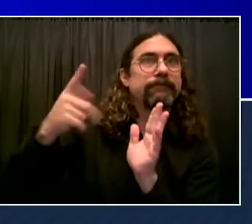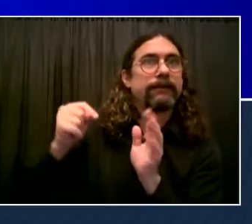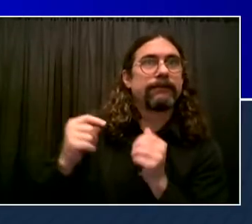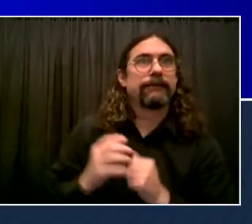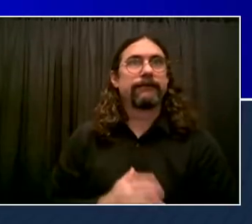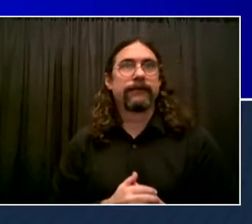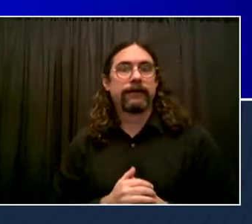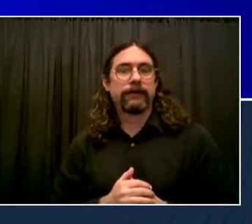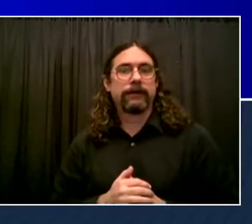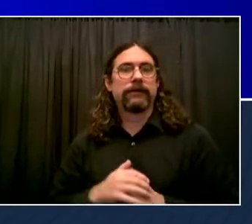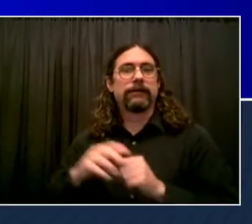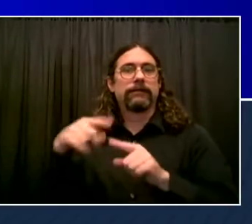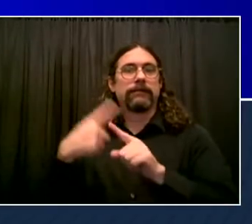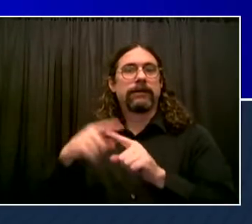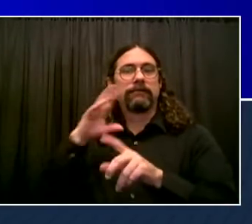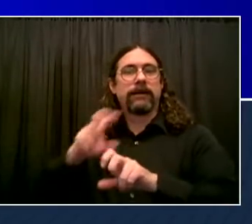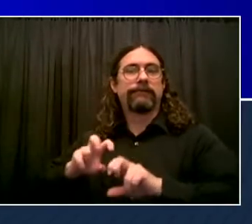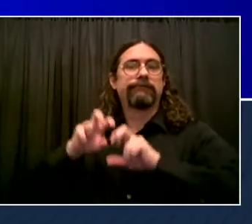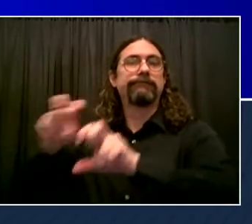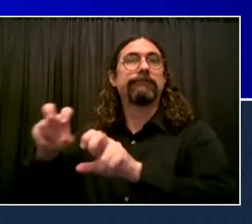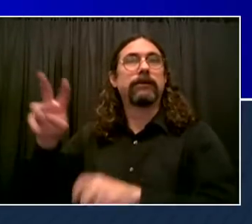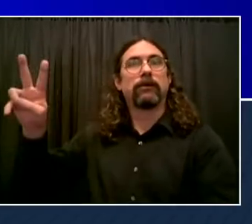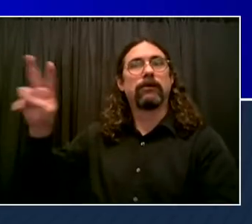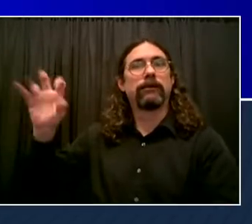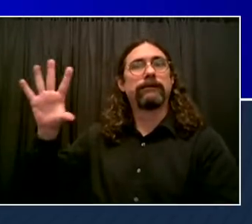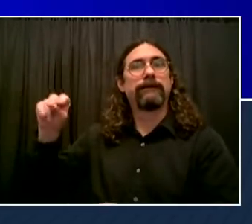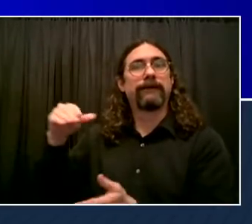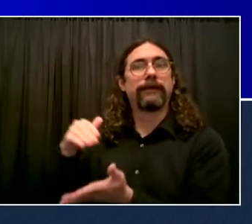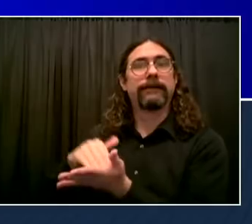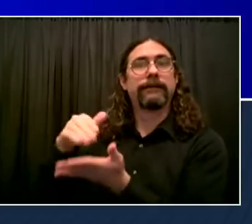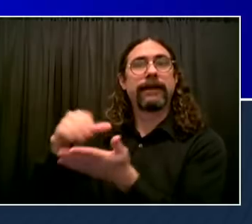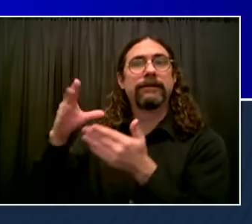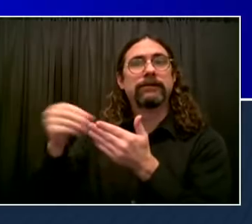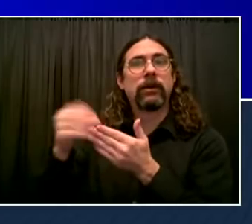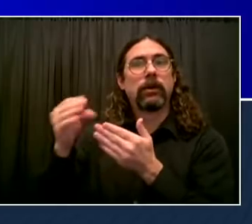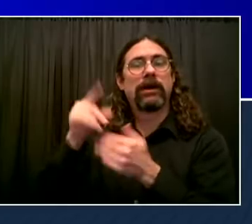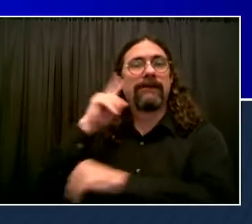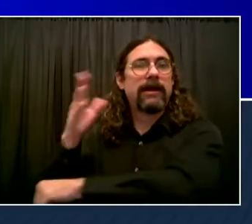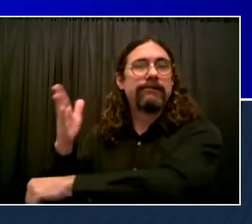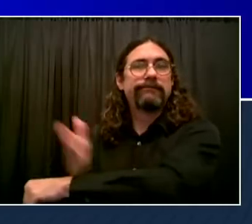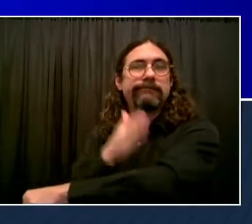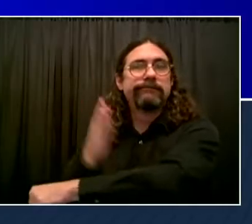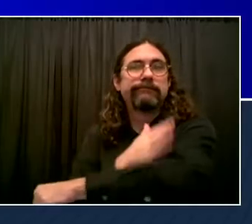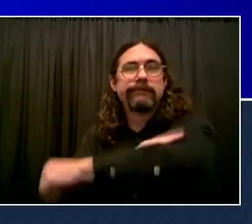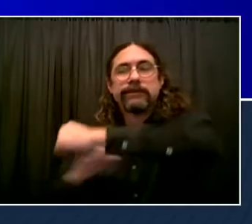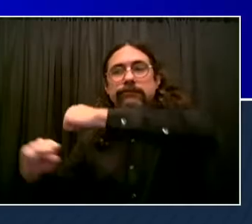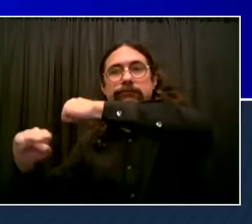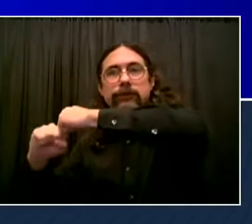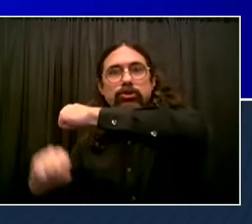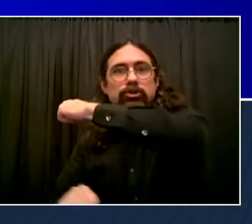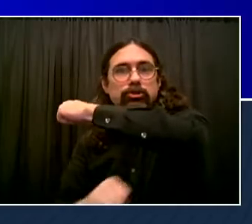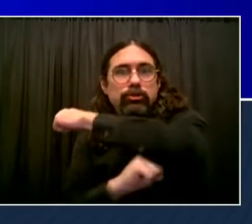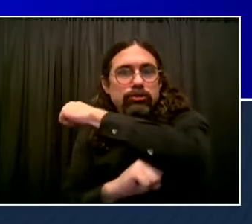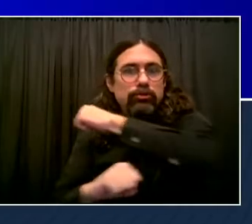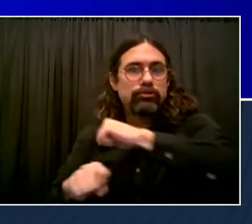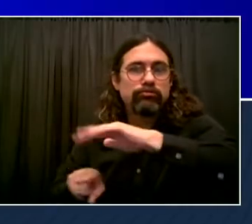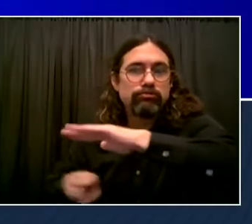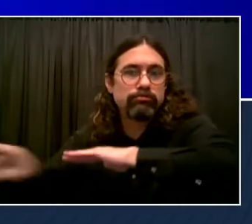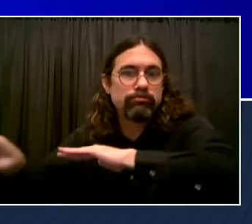CHANGING THEIR LIVES FOR GENERATIONS. HUGE INFRASTRUCTURE INVESTMENTS AND INVESTMENTS IN ARPKS AND COMMUNITY